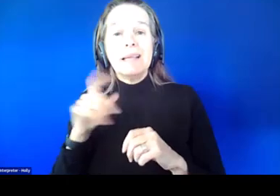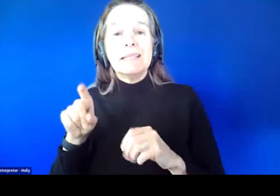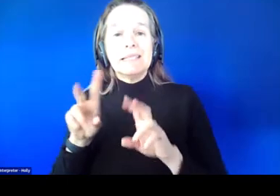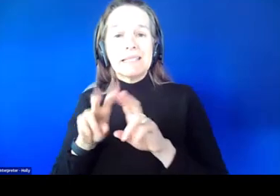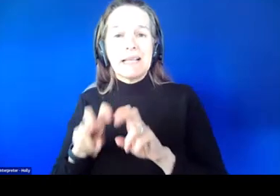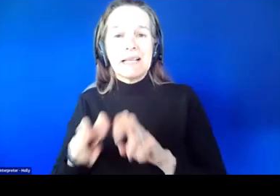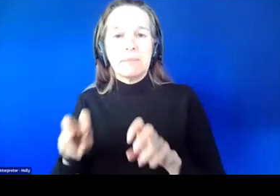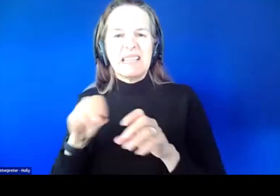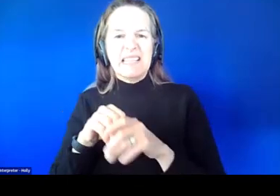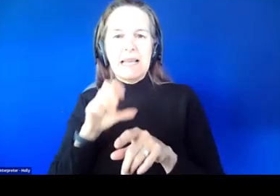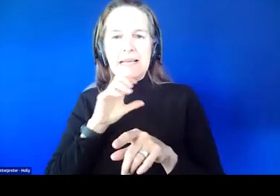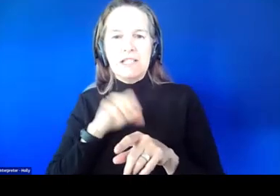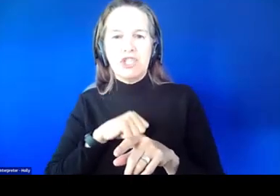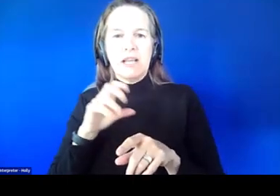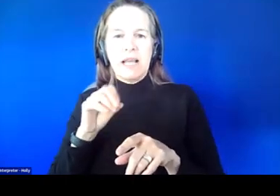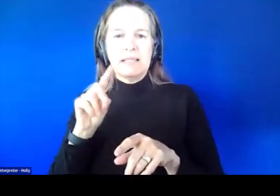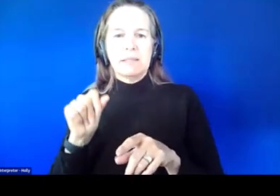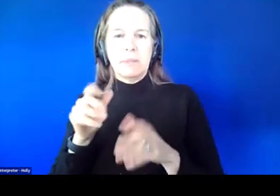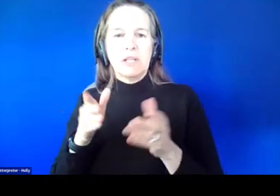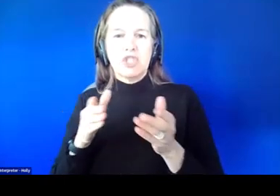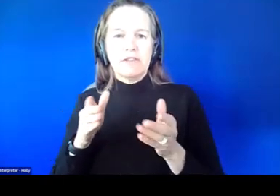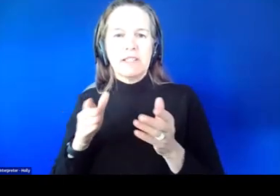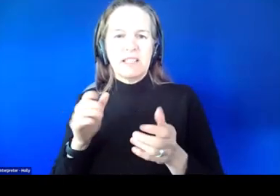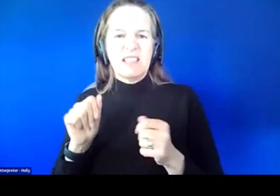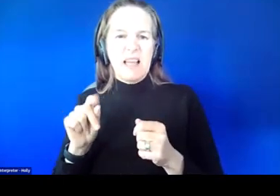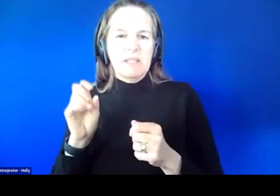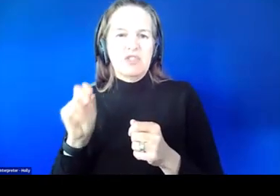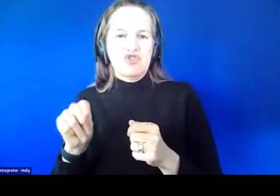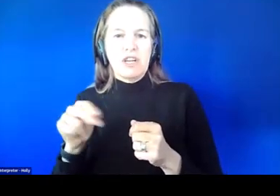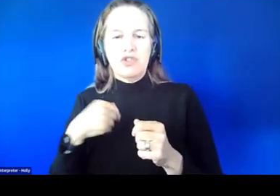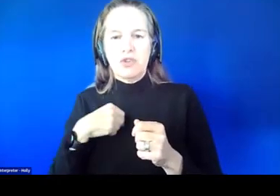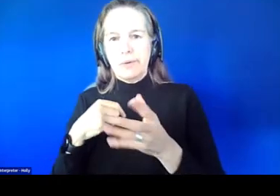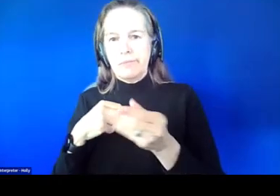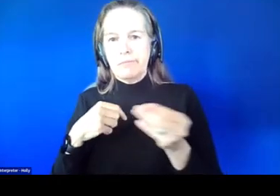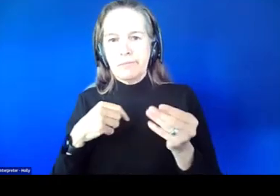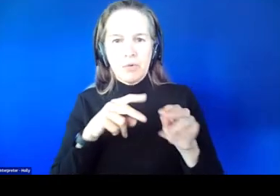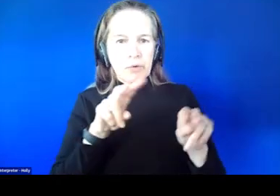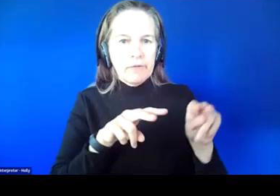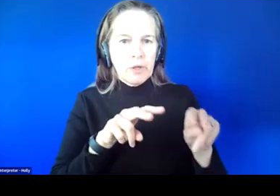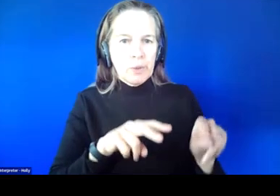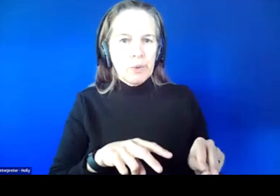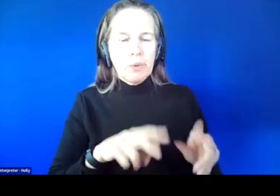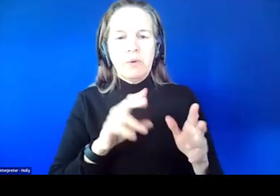disability services administration kind of redoing that and where themes are where we need to do more work